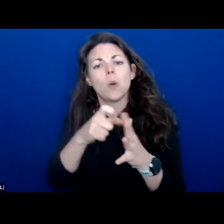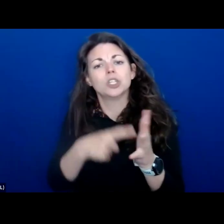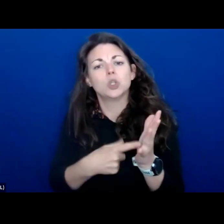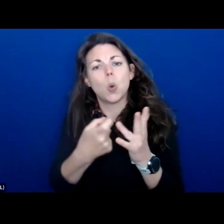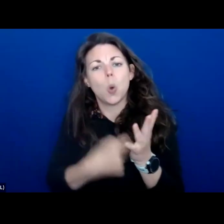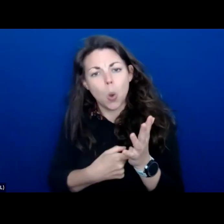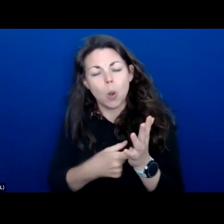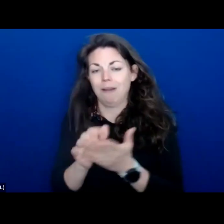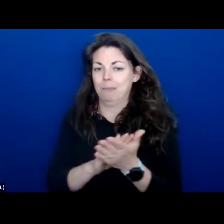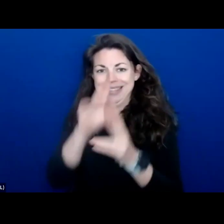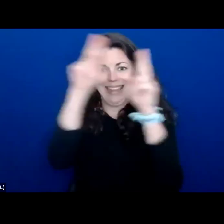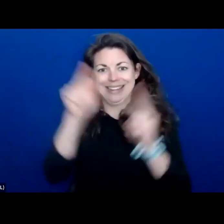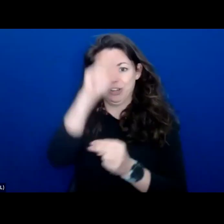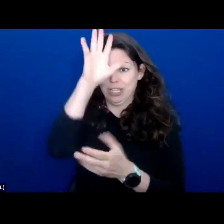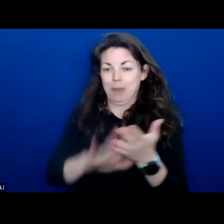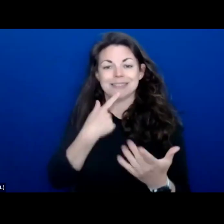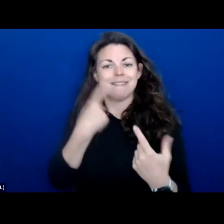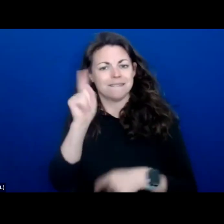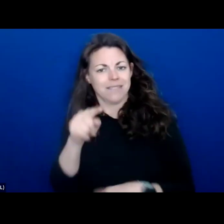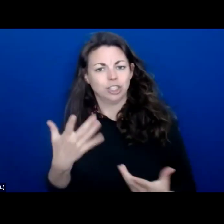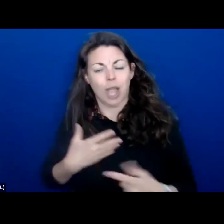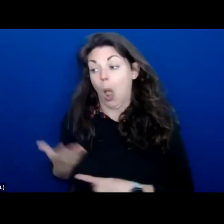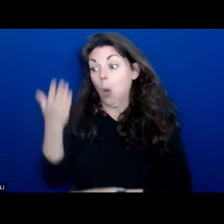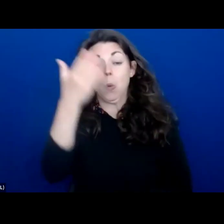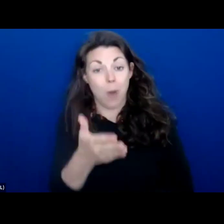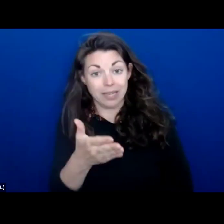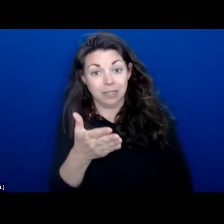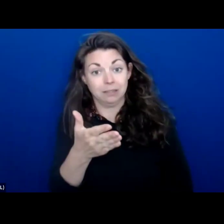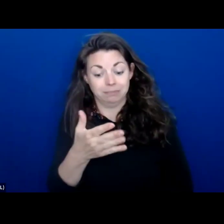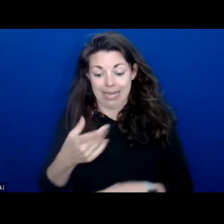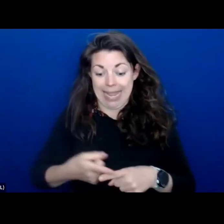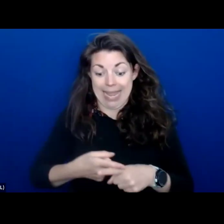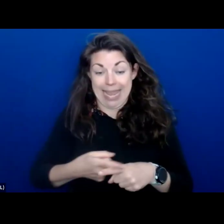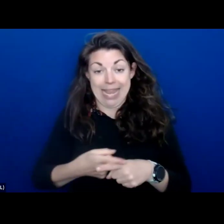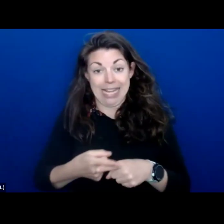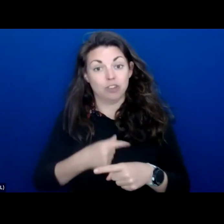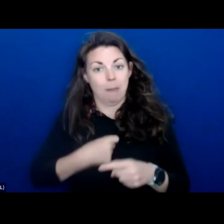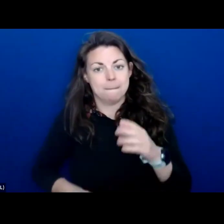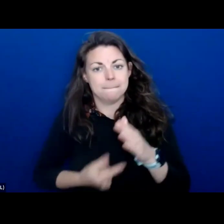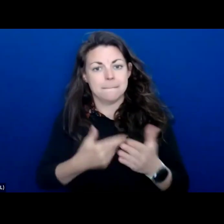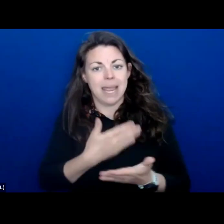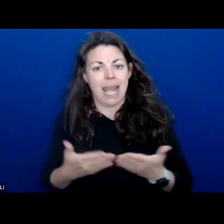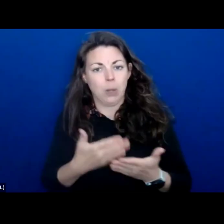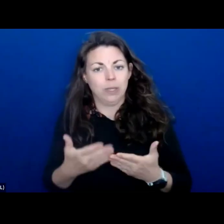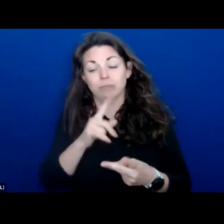And I went to Ecuador being speaking English as my mother tongue and speaking French, having studied that in